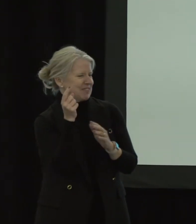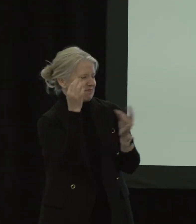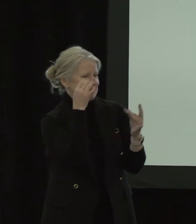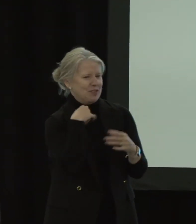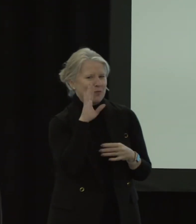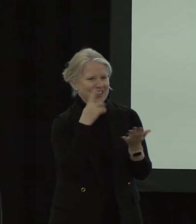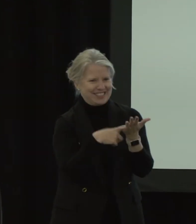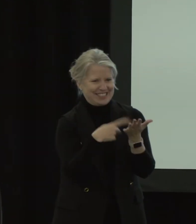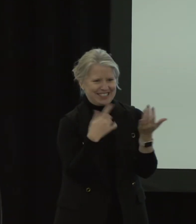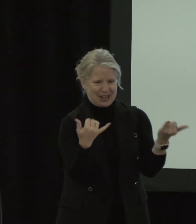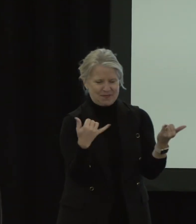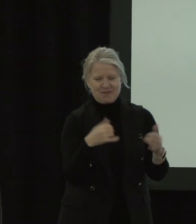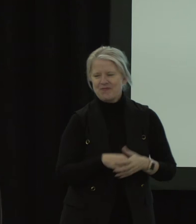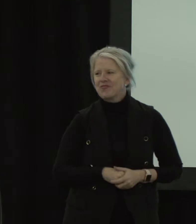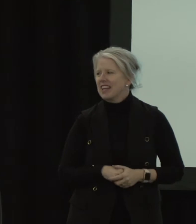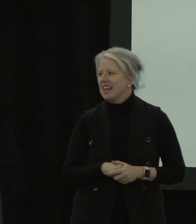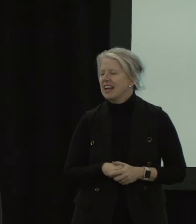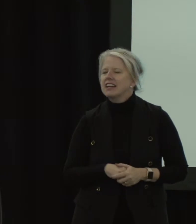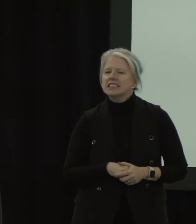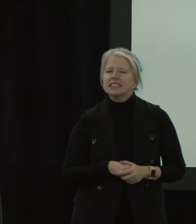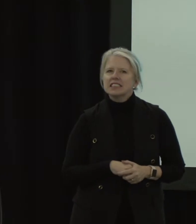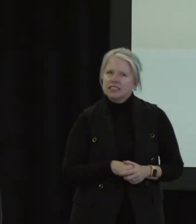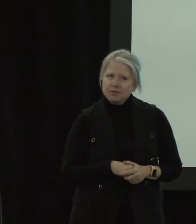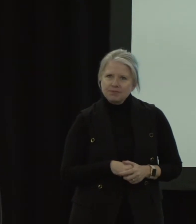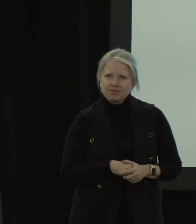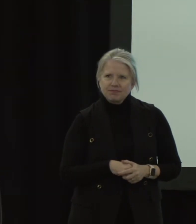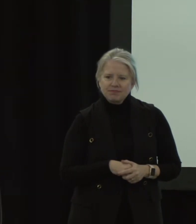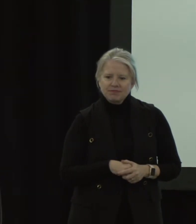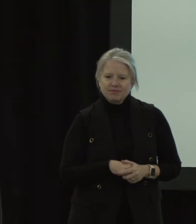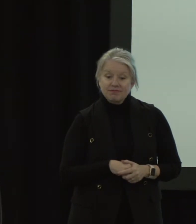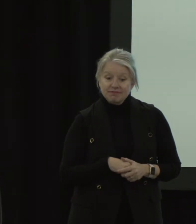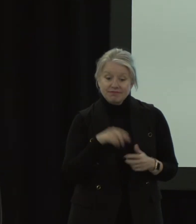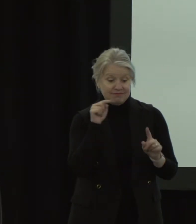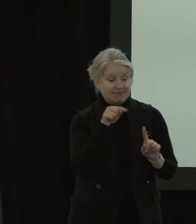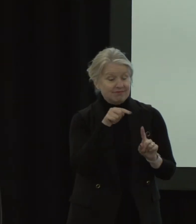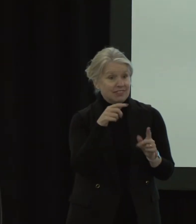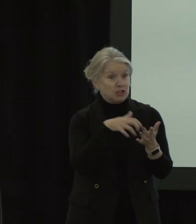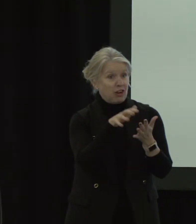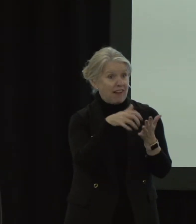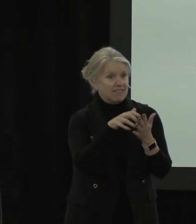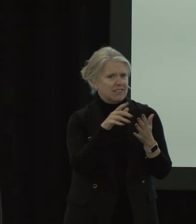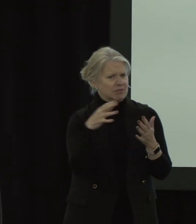Unfortunately, in my view, although the draft has some useful components to it,